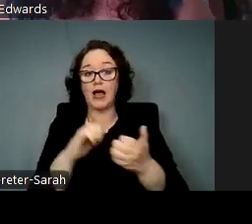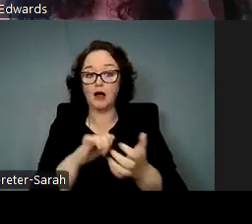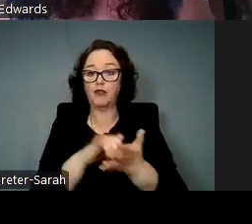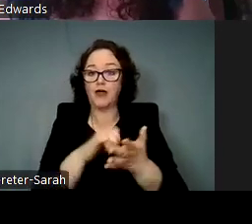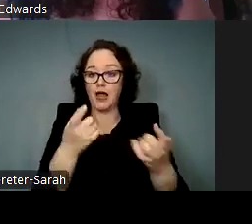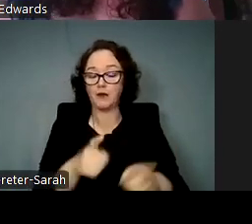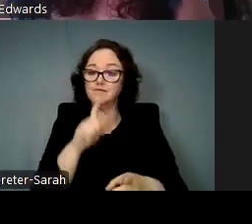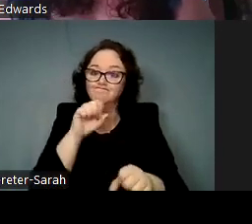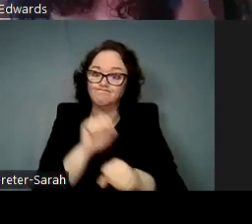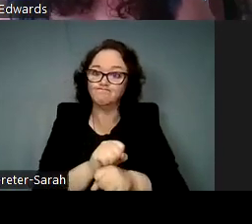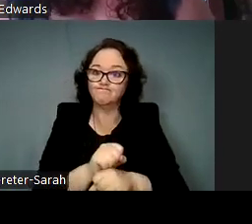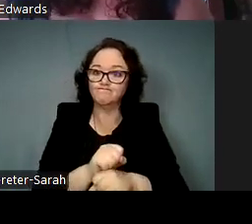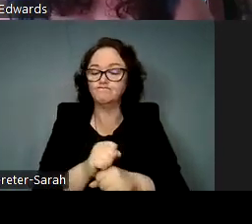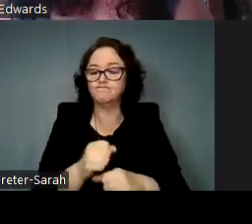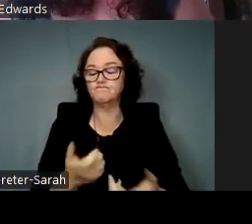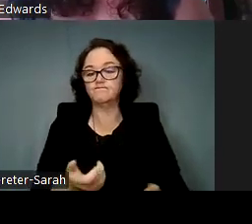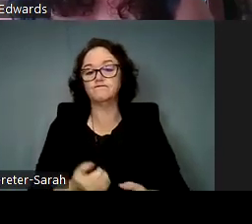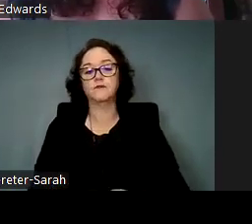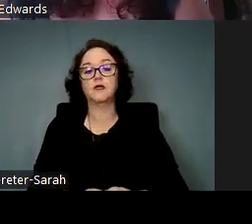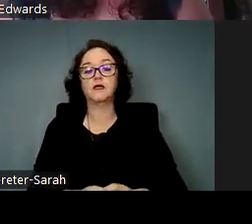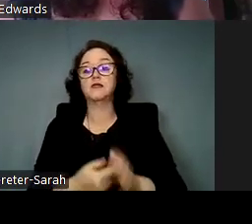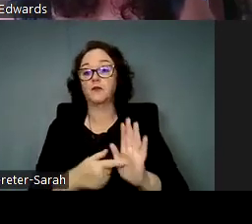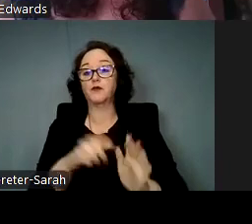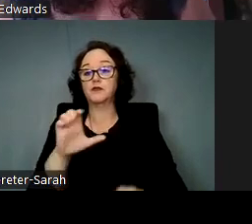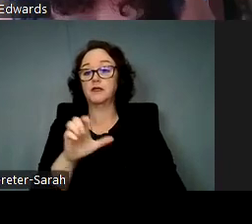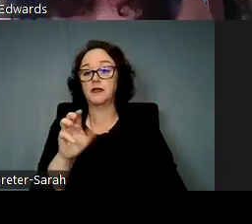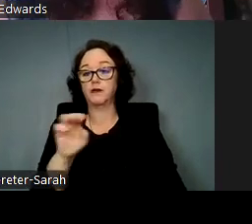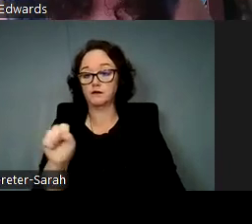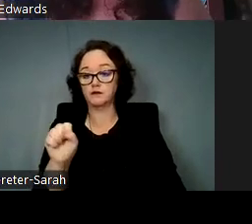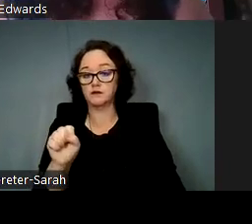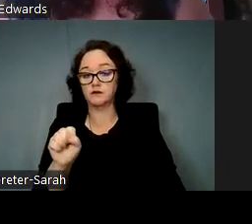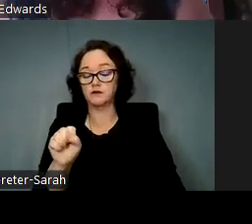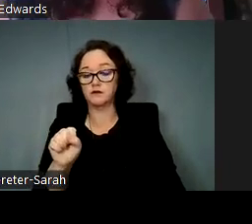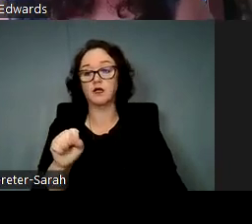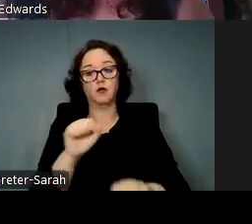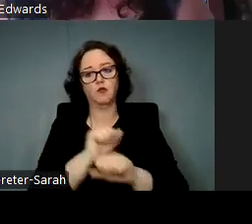that CMS is working with all of the states, and every single